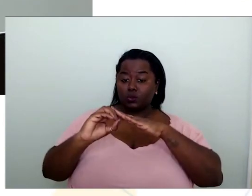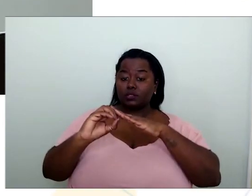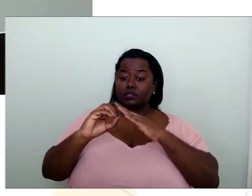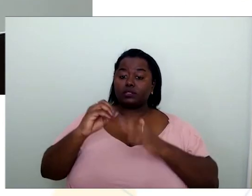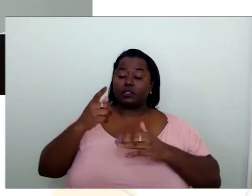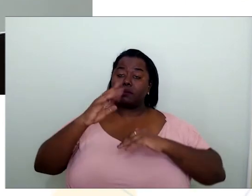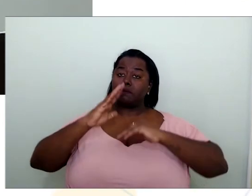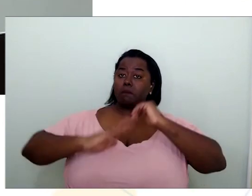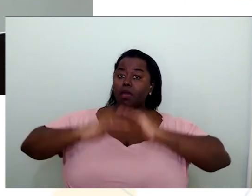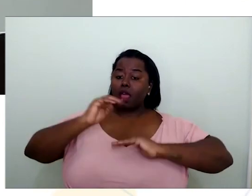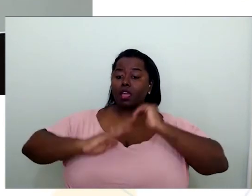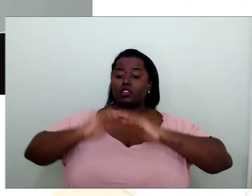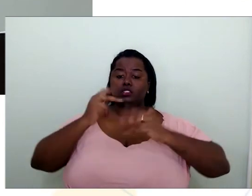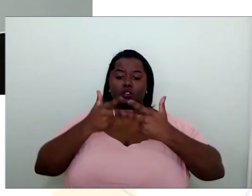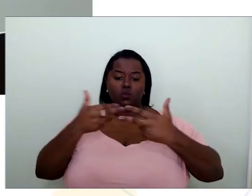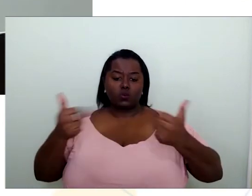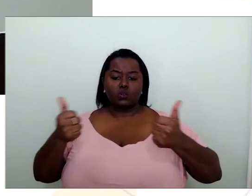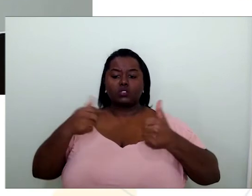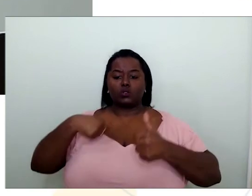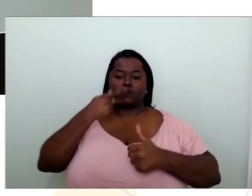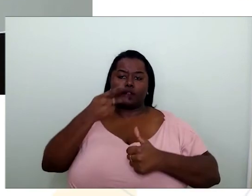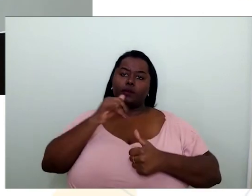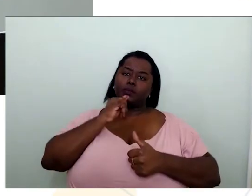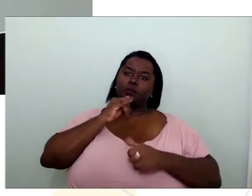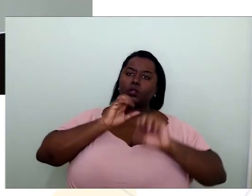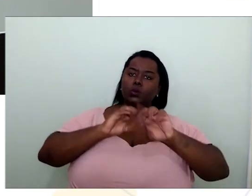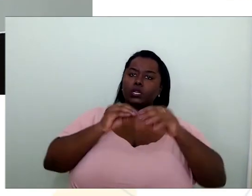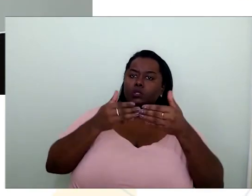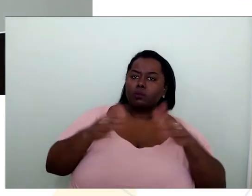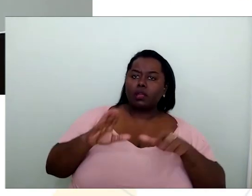practicing the kinds of things that I was talking about MOOCs open education